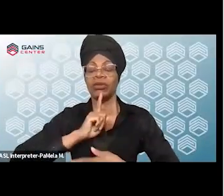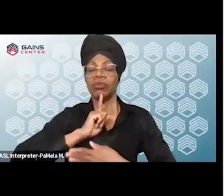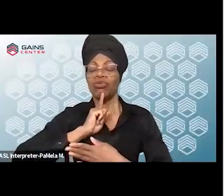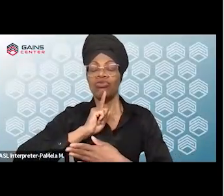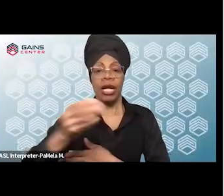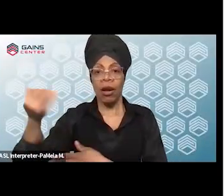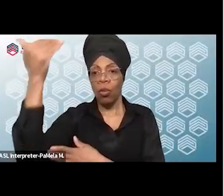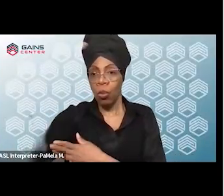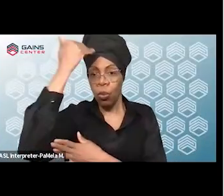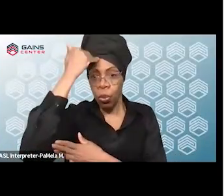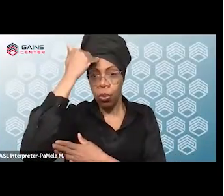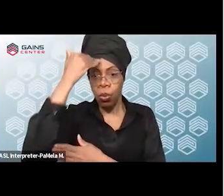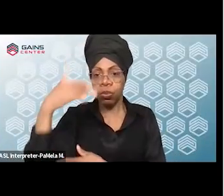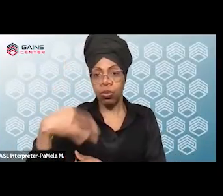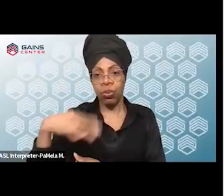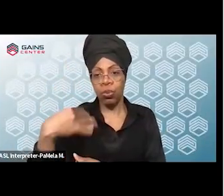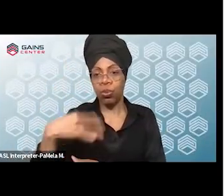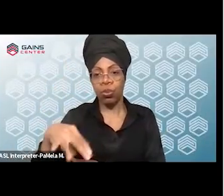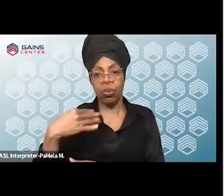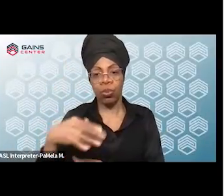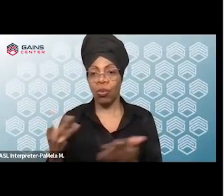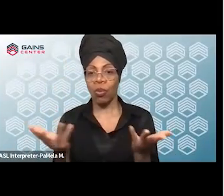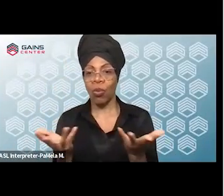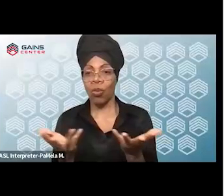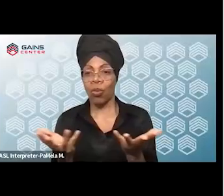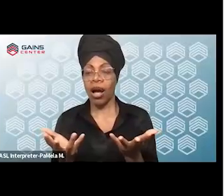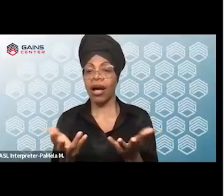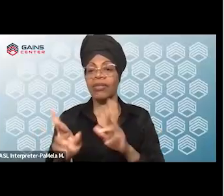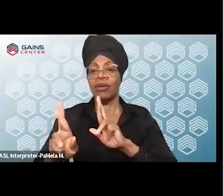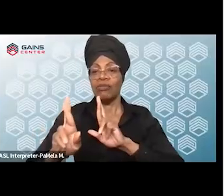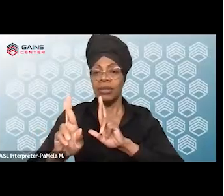of the responses that emerge,